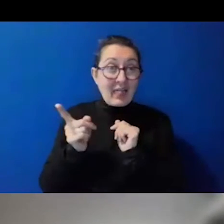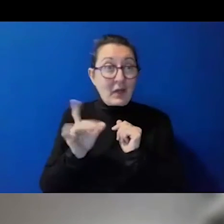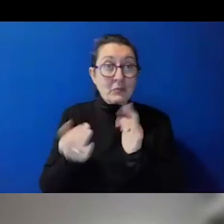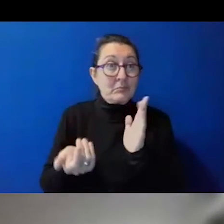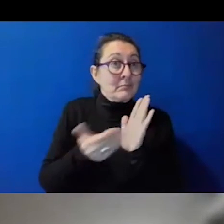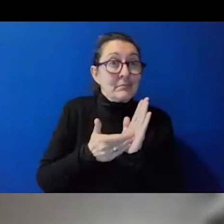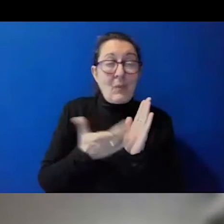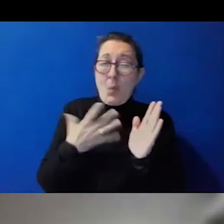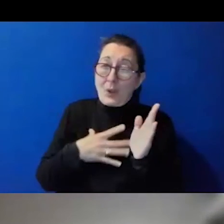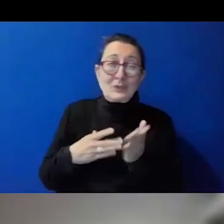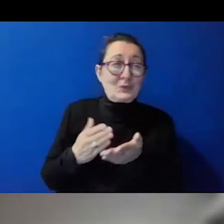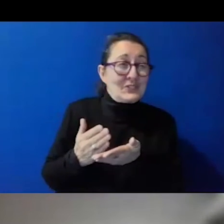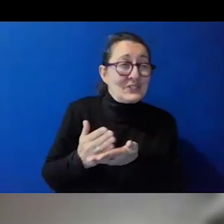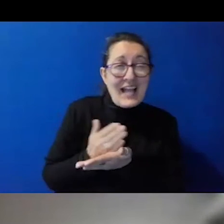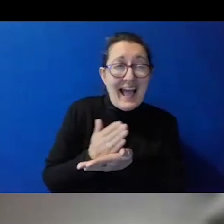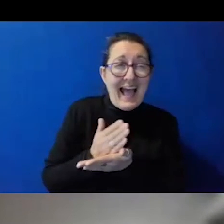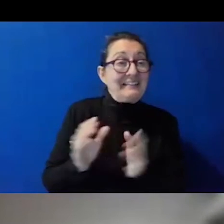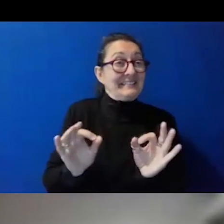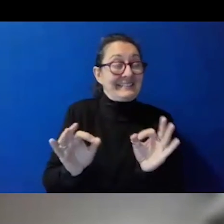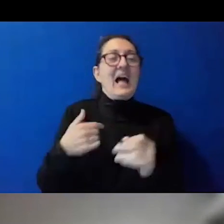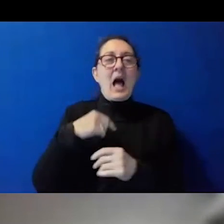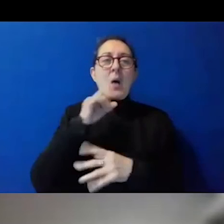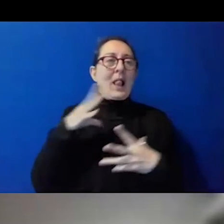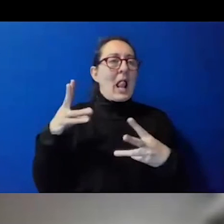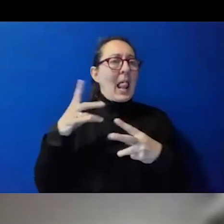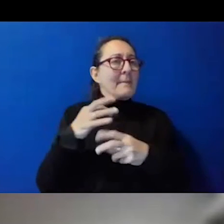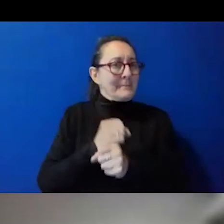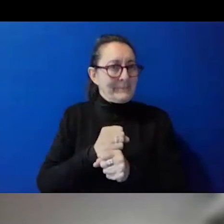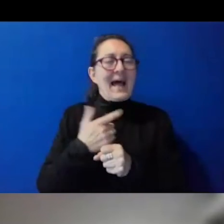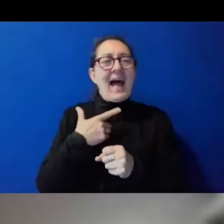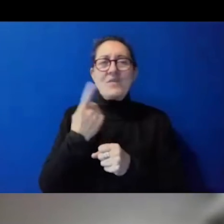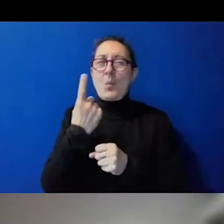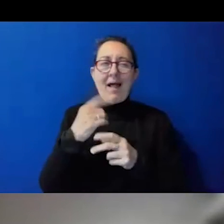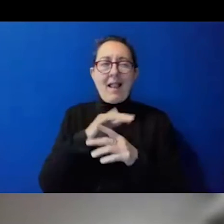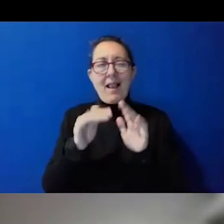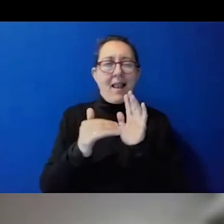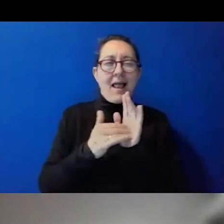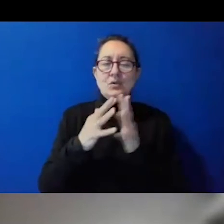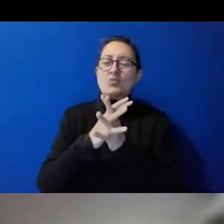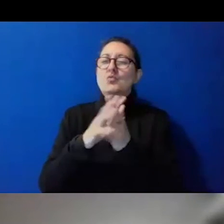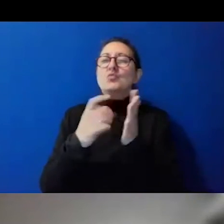finish up I will go to our um wrapup question at the end is there anything else that anyone would